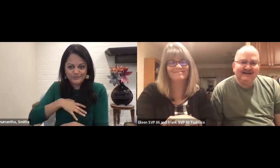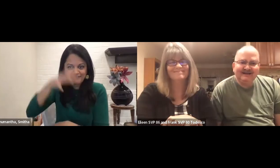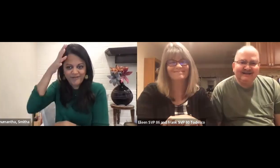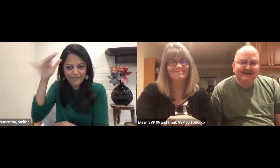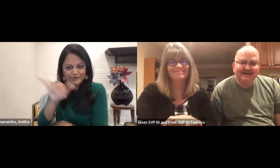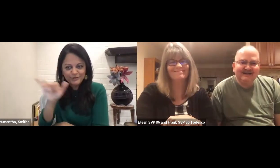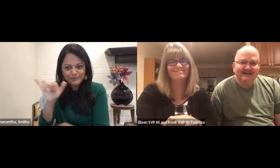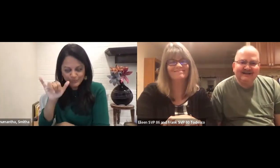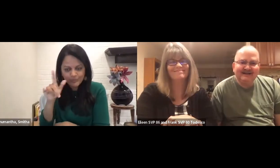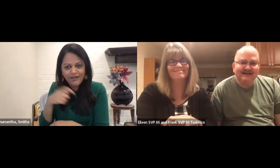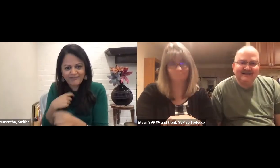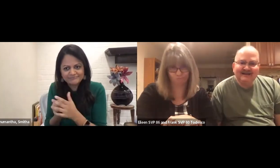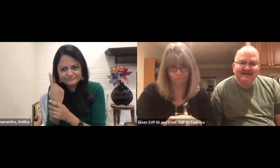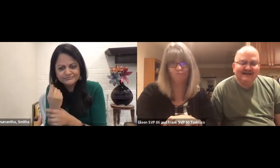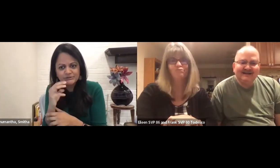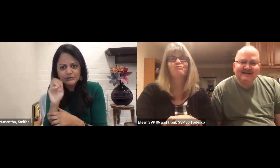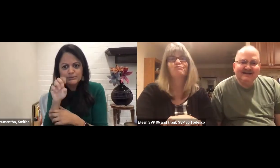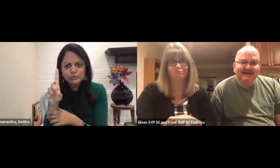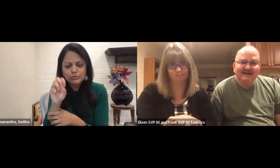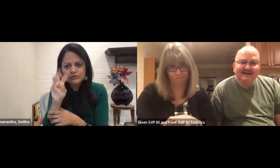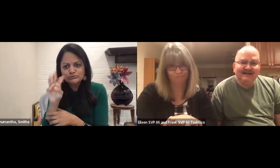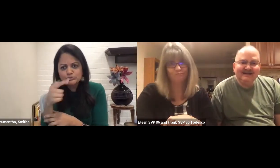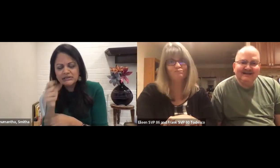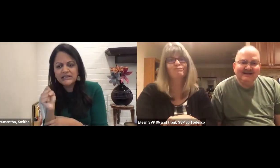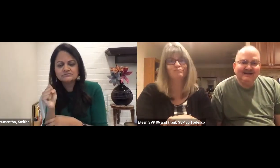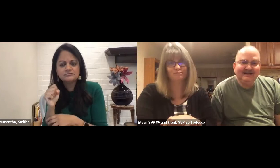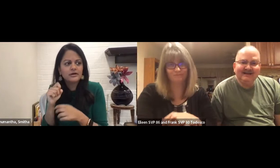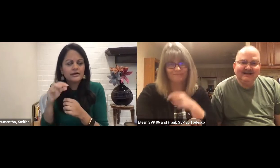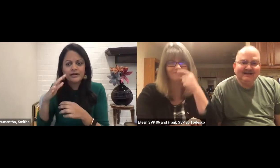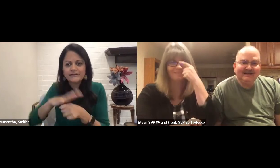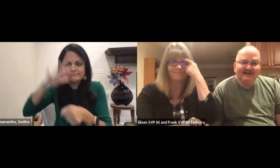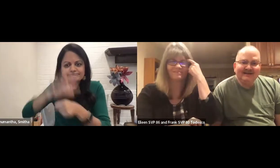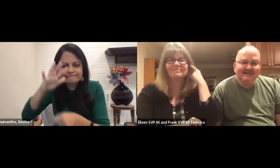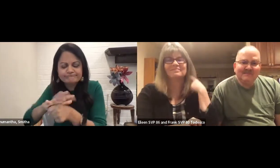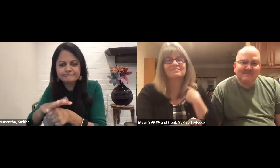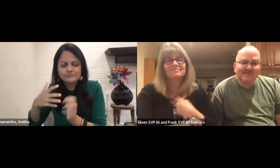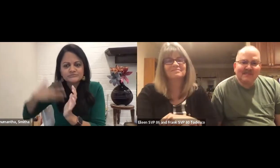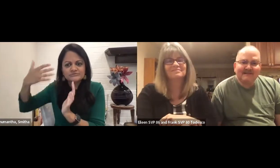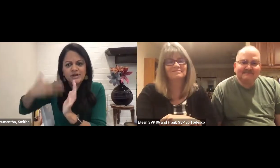I mean, I've had the same exact thing taking care of my father, as well, the mood swings that would come up.